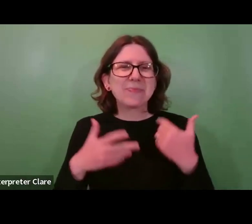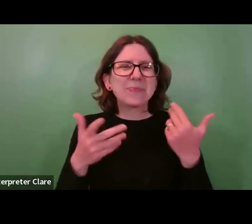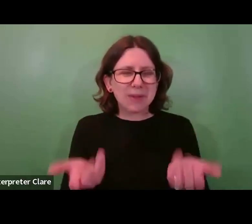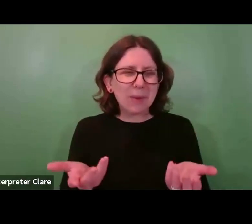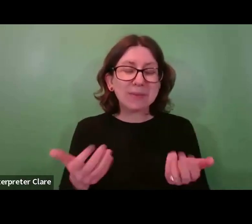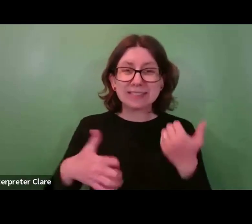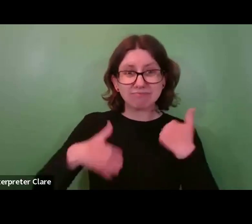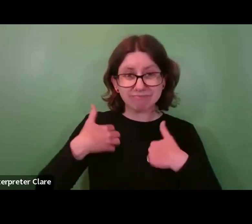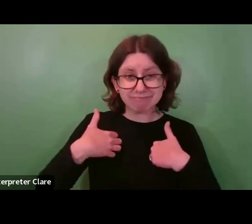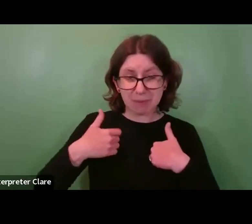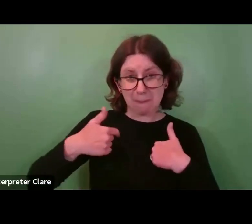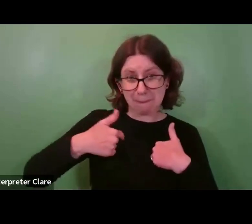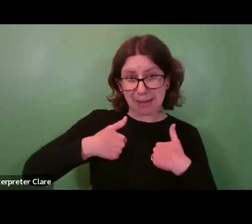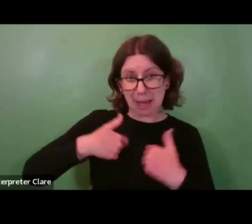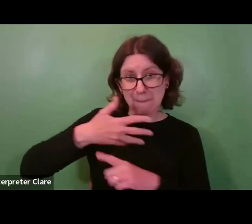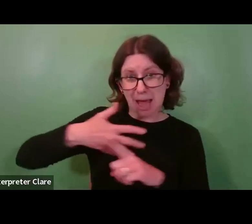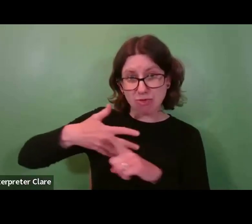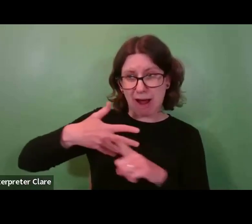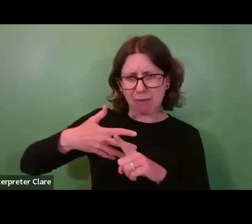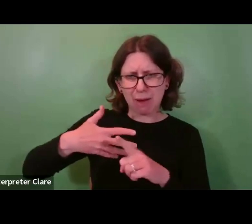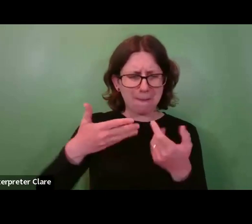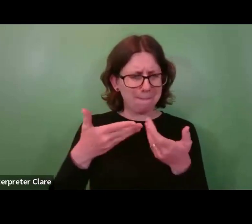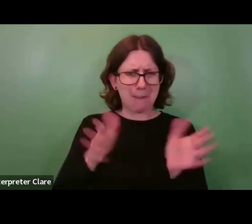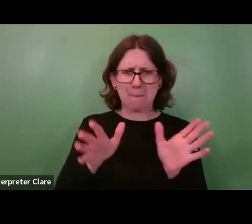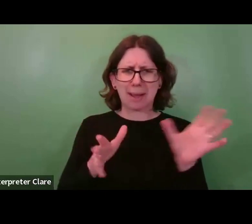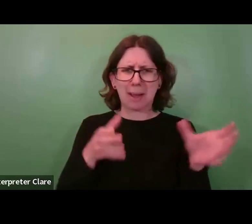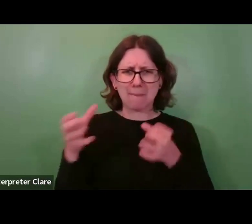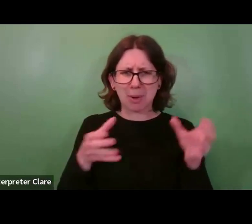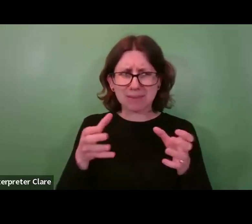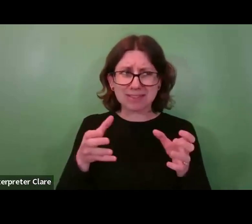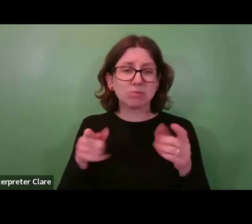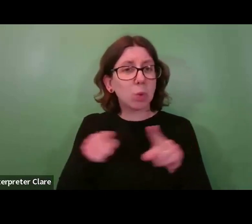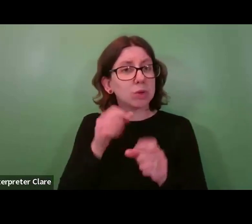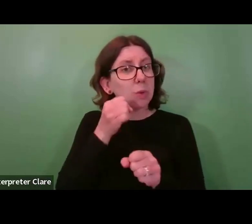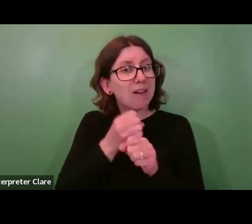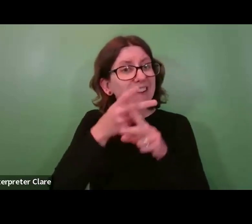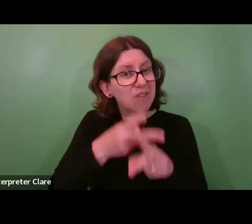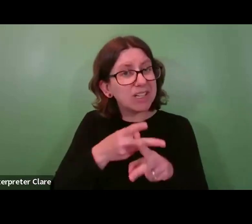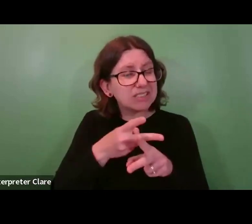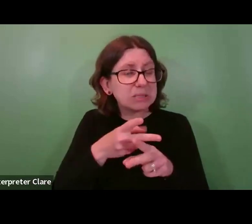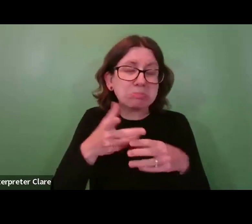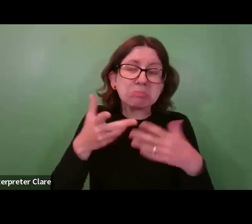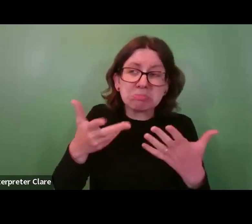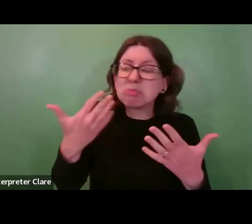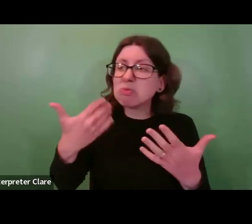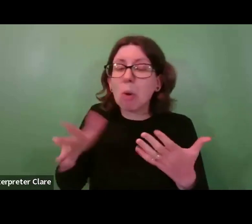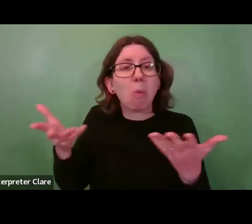'cause my background in public appointments and in governance generally comes from my archery career.